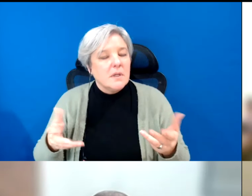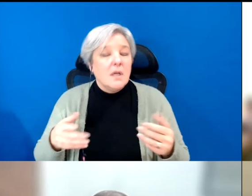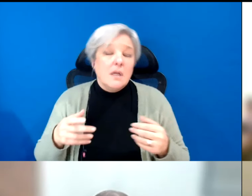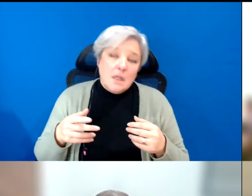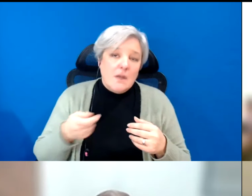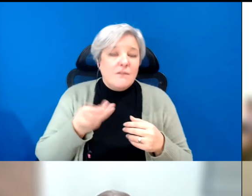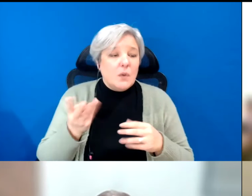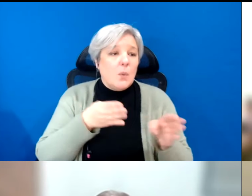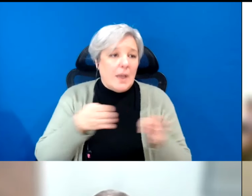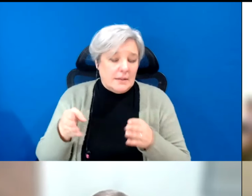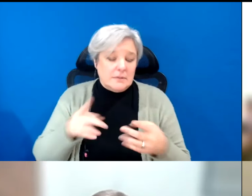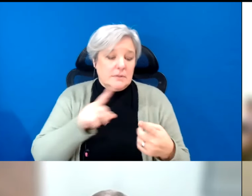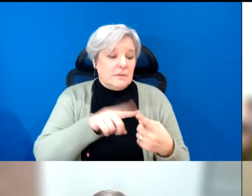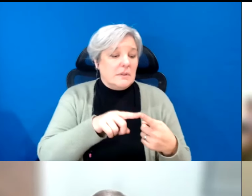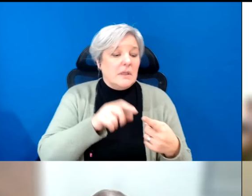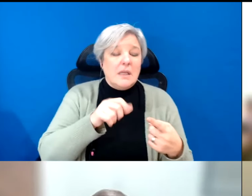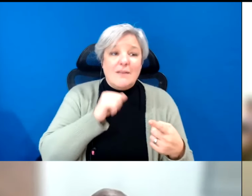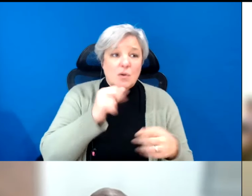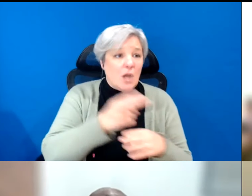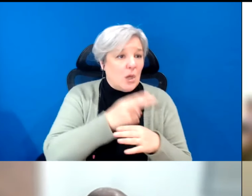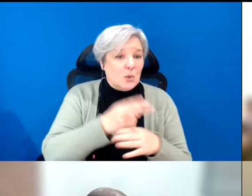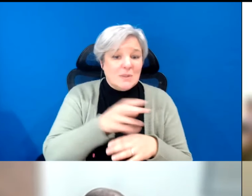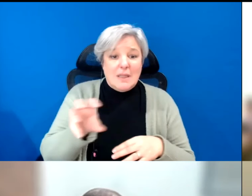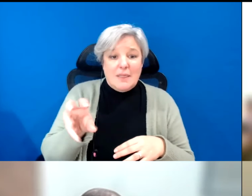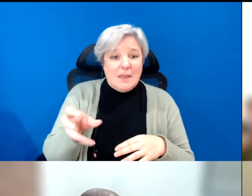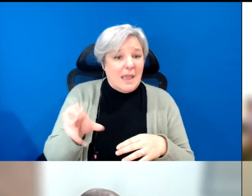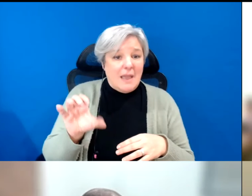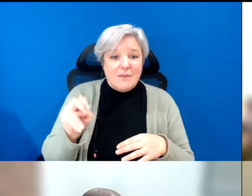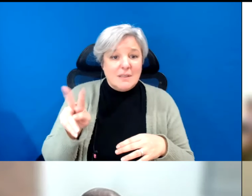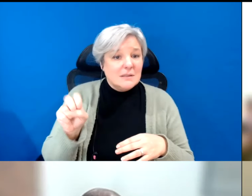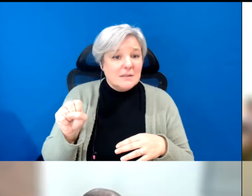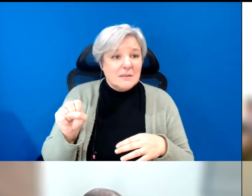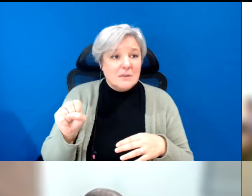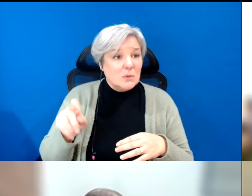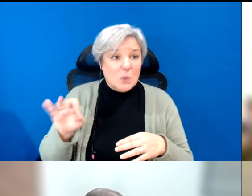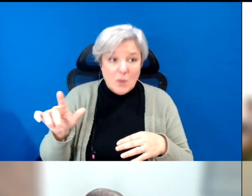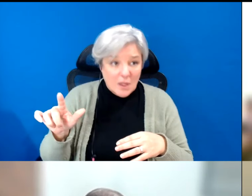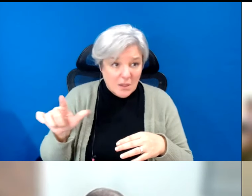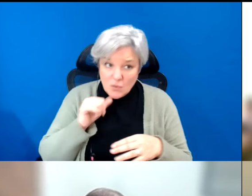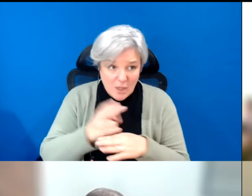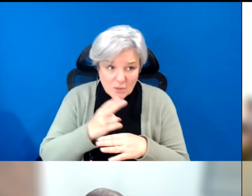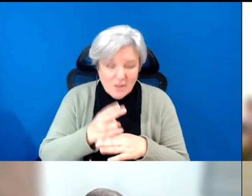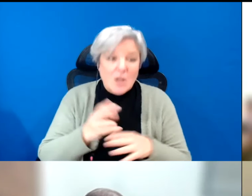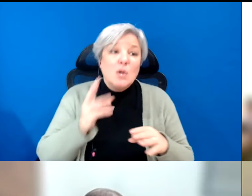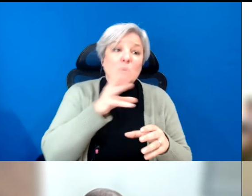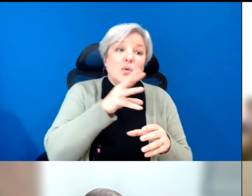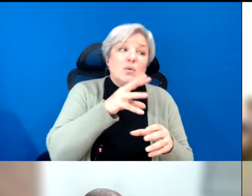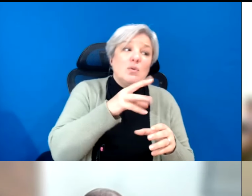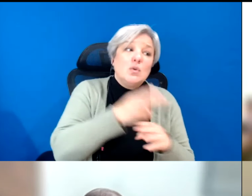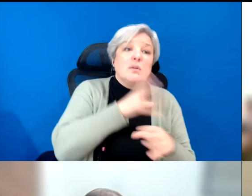If you're not using the the canvas tool, you can use participation or assignments.